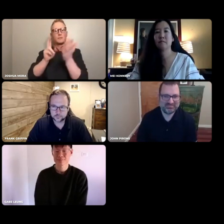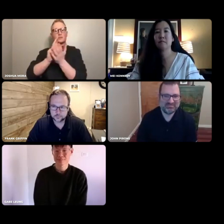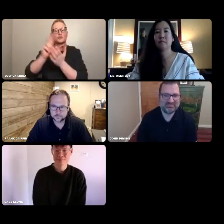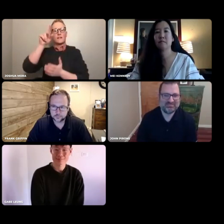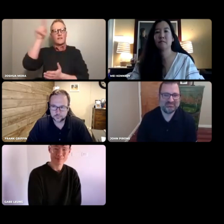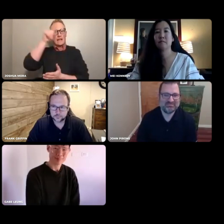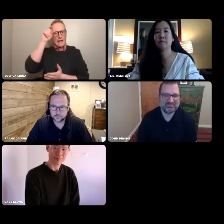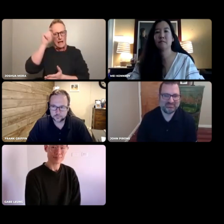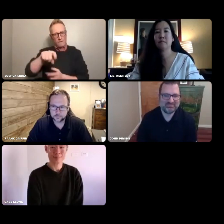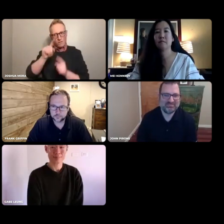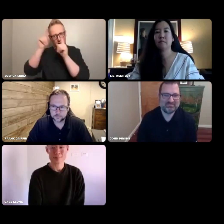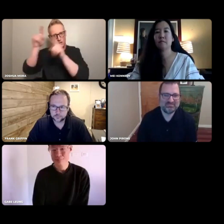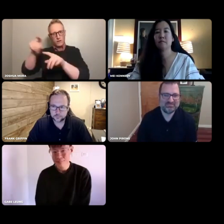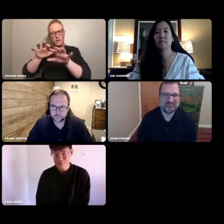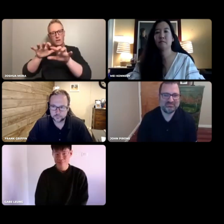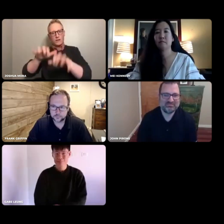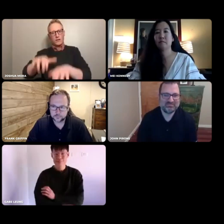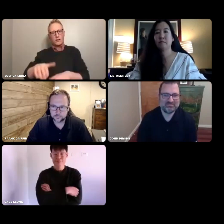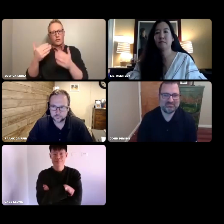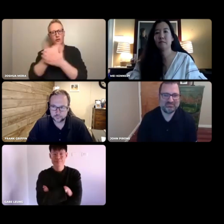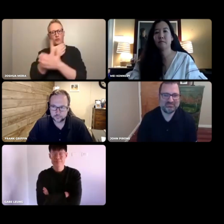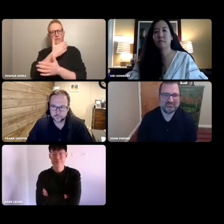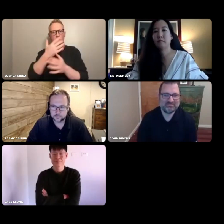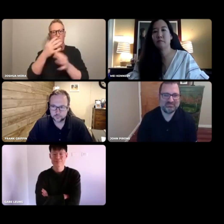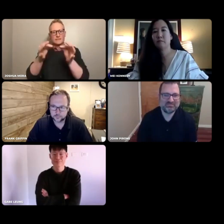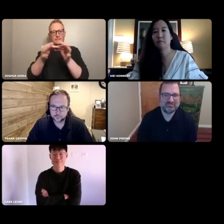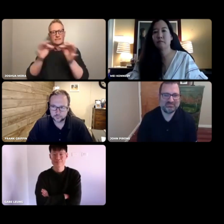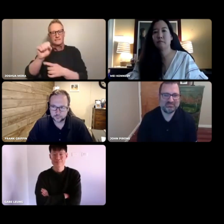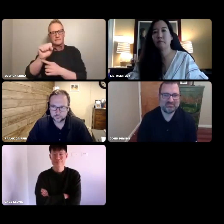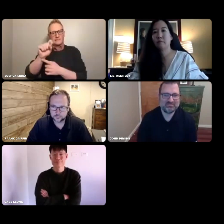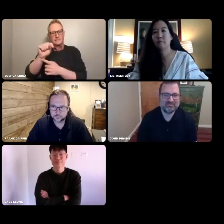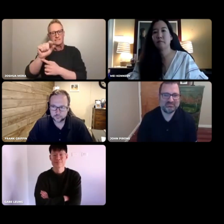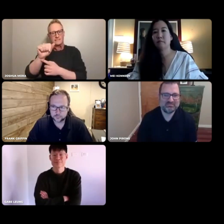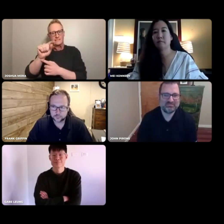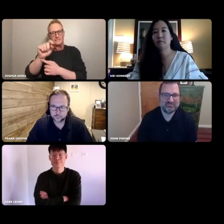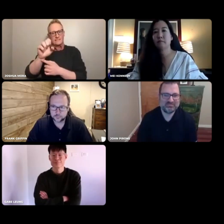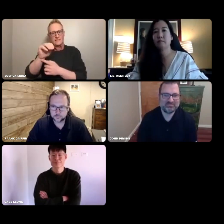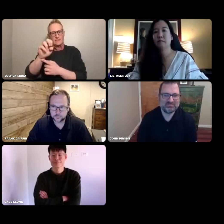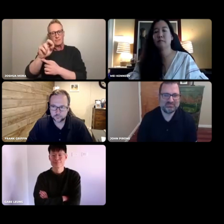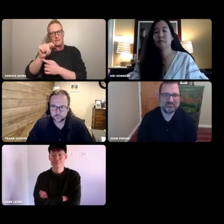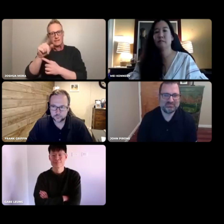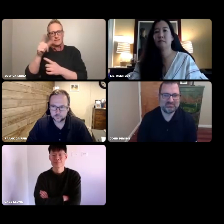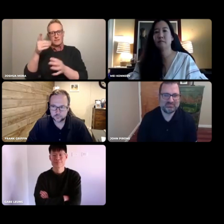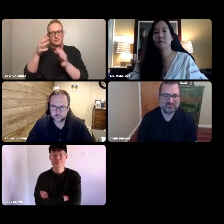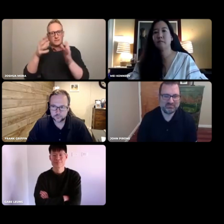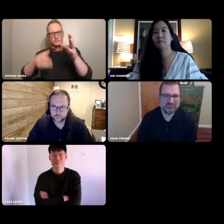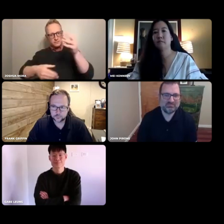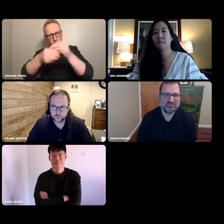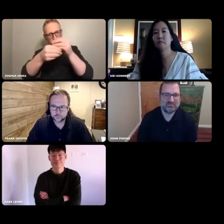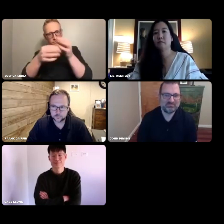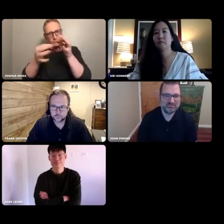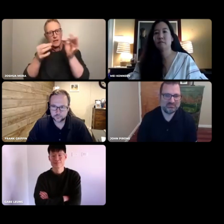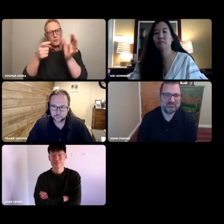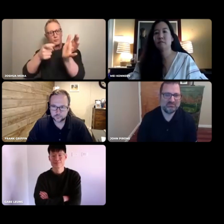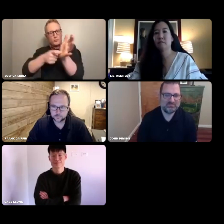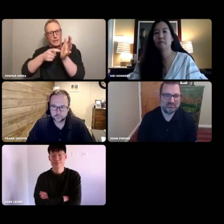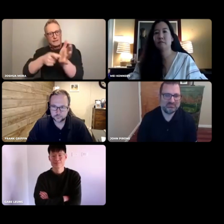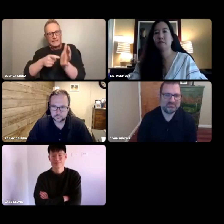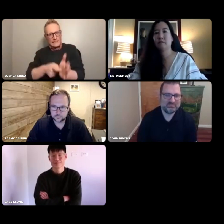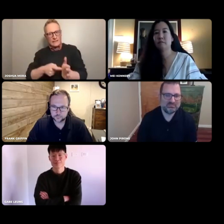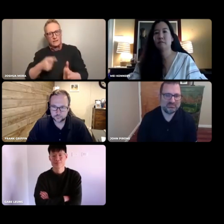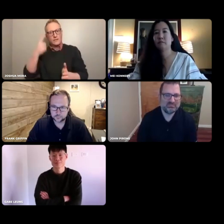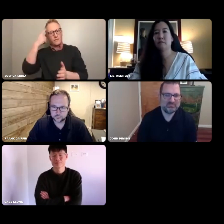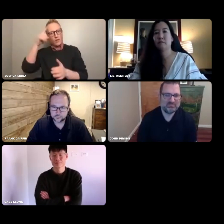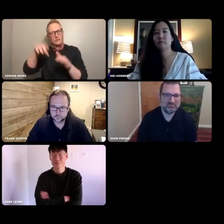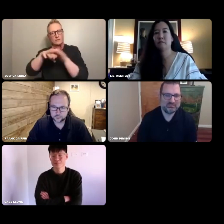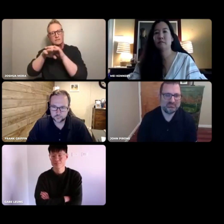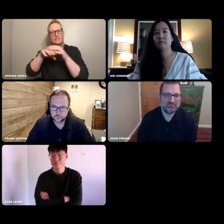What does that look like now online?